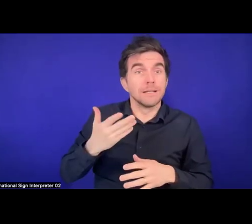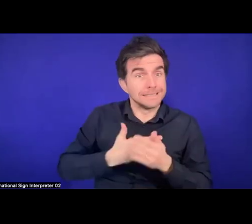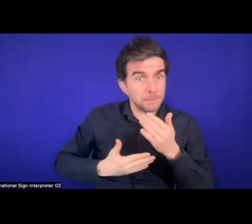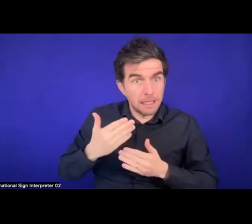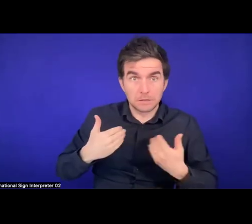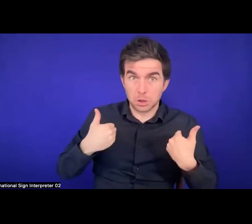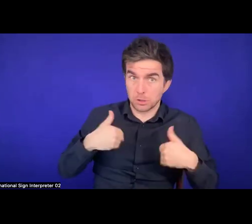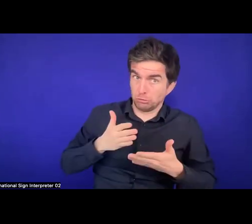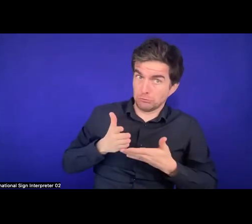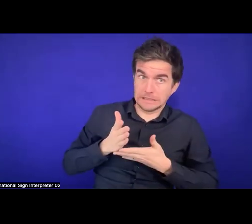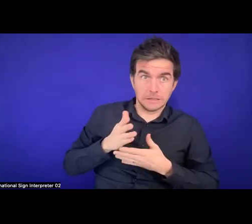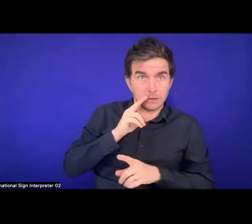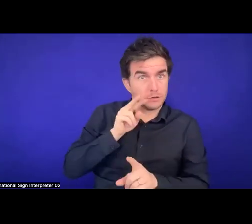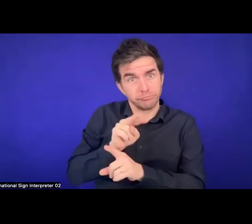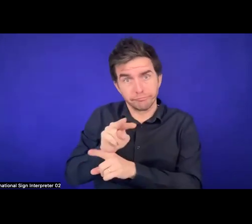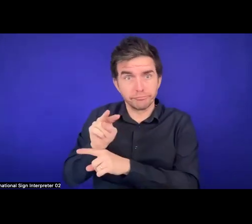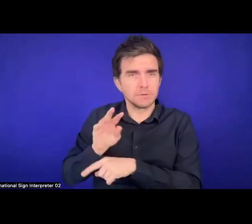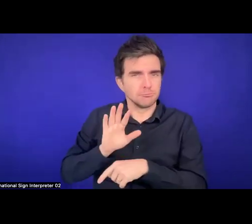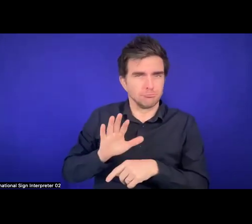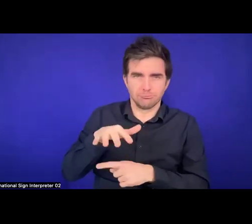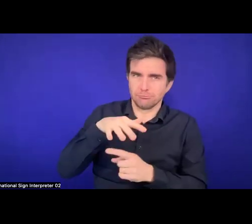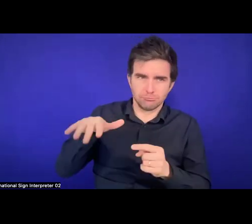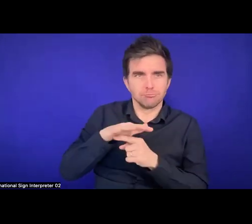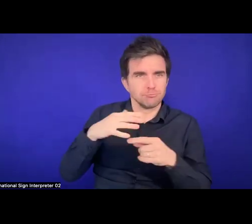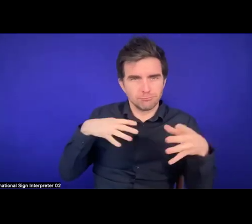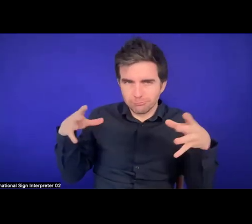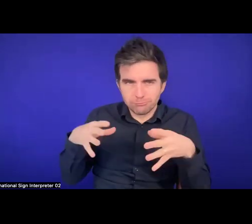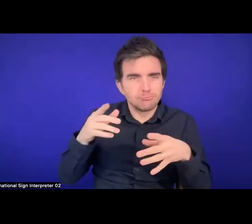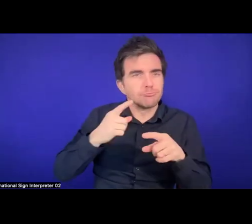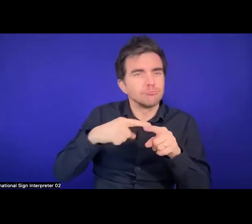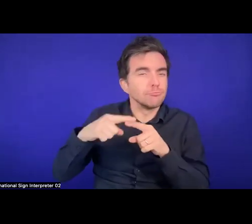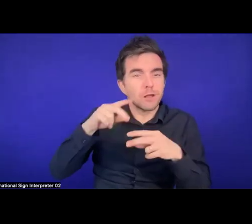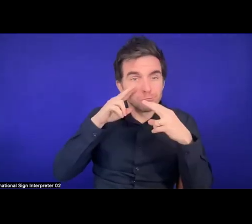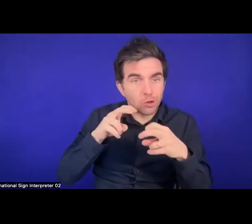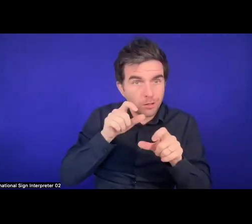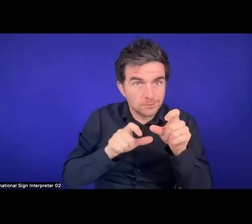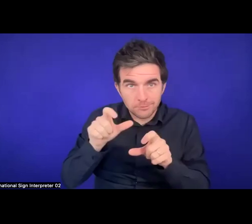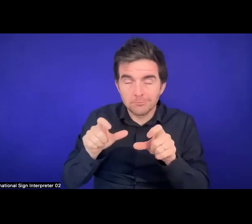and policy makers to develop research, collect and analyse disability rights